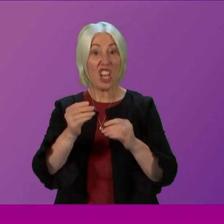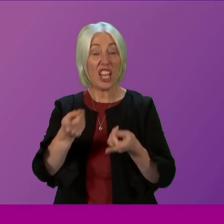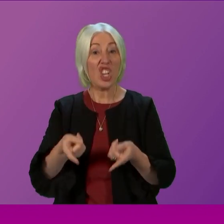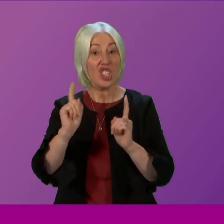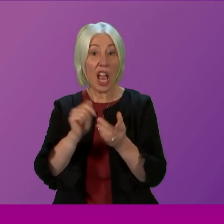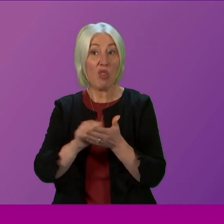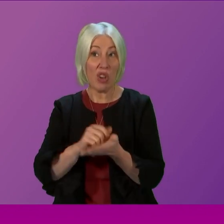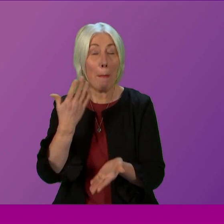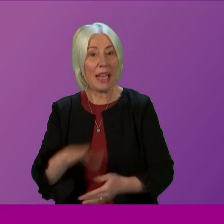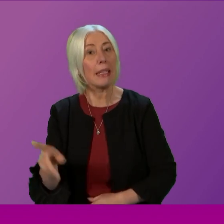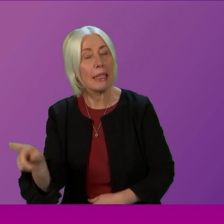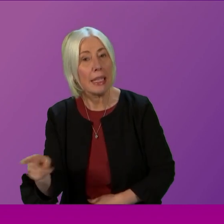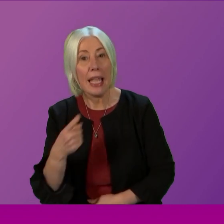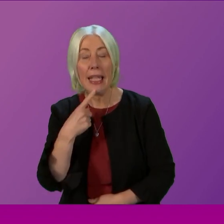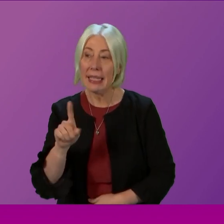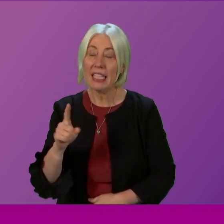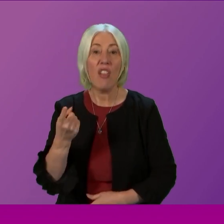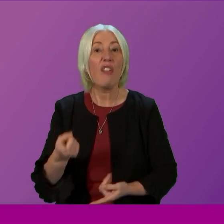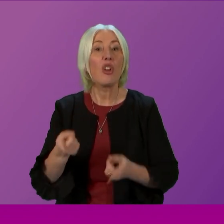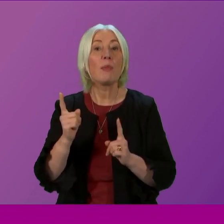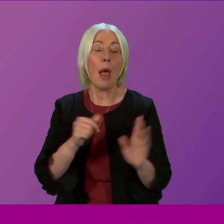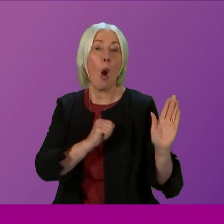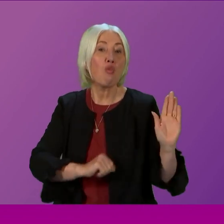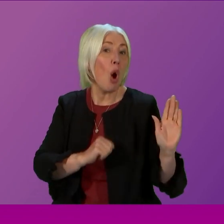that and found that the First Minister makes promises that her Government will